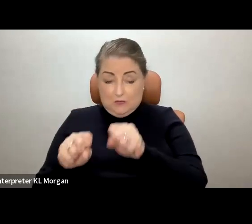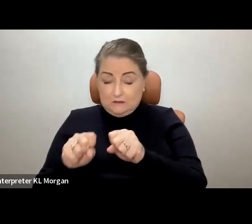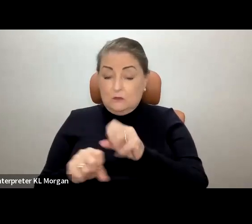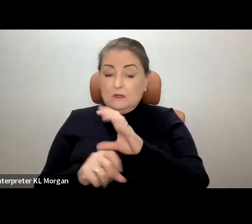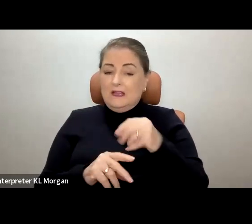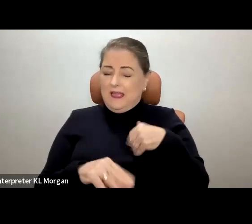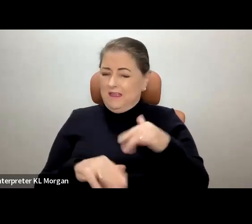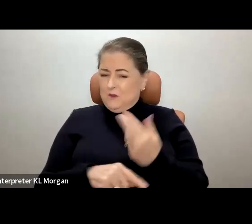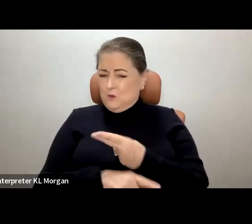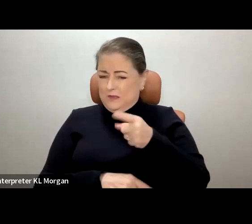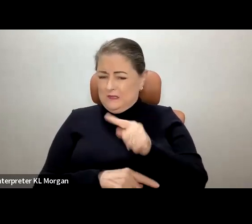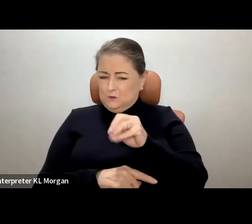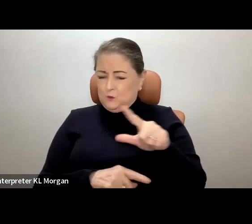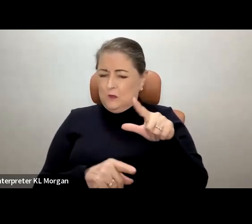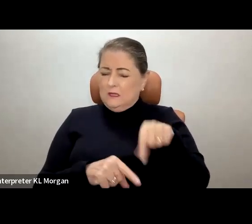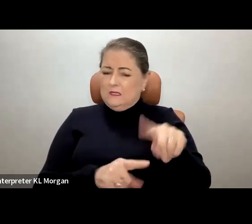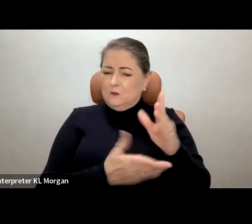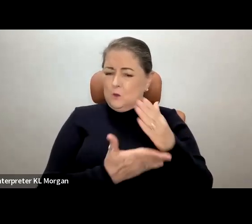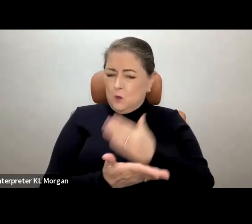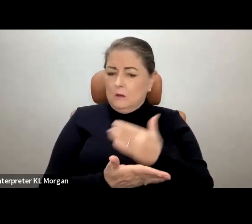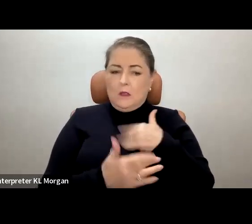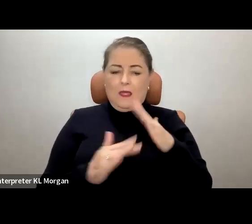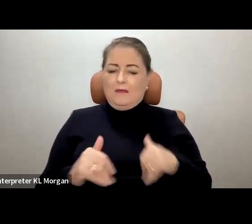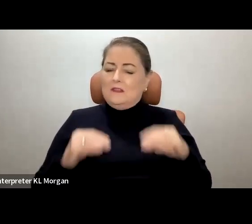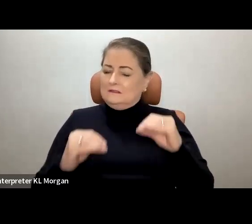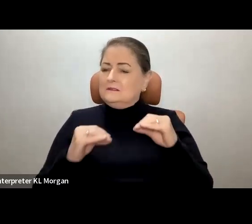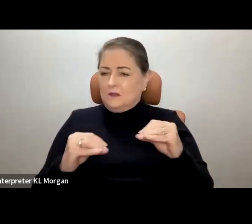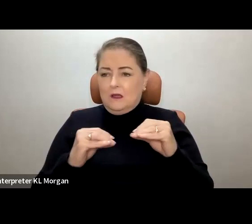tool in a course before because I haven't taught with it. Next